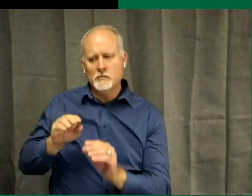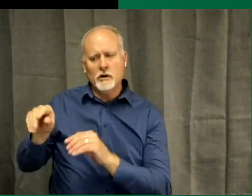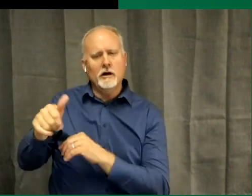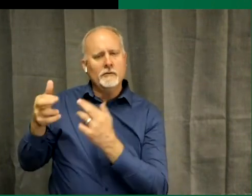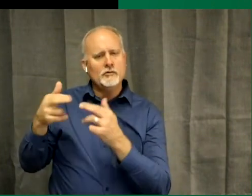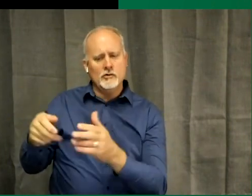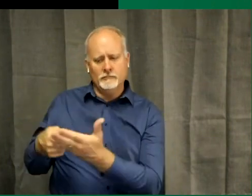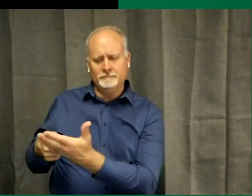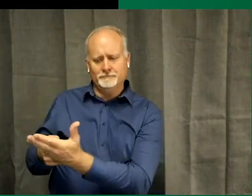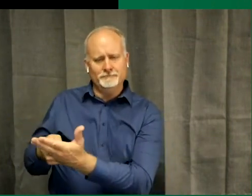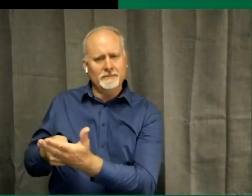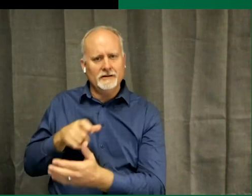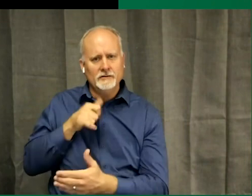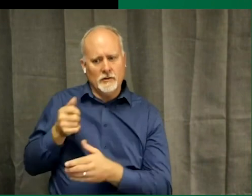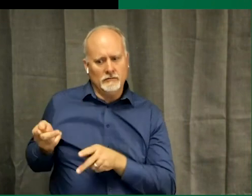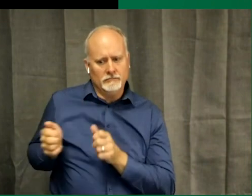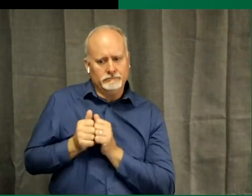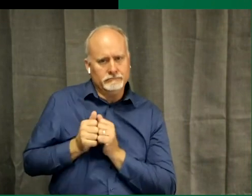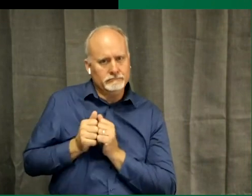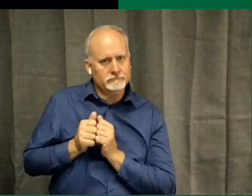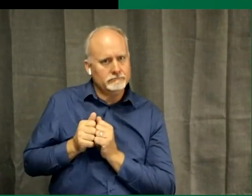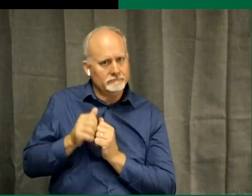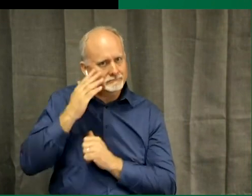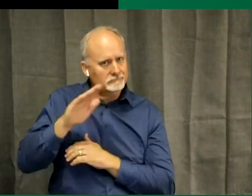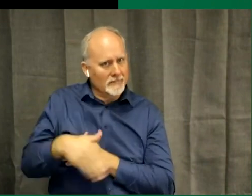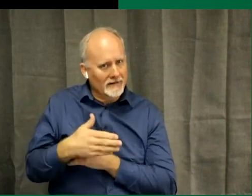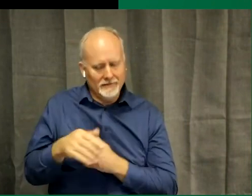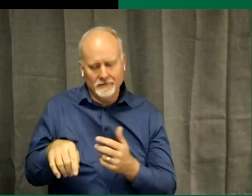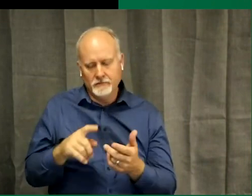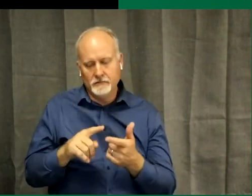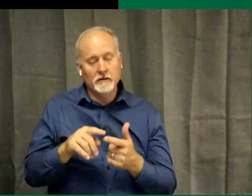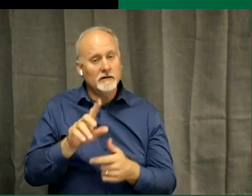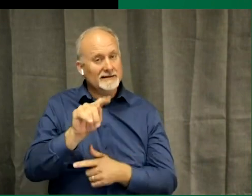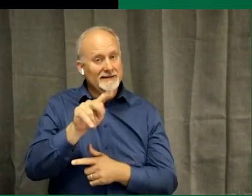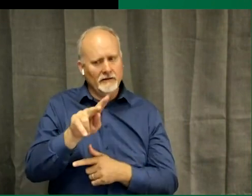near your bed at night or even as small as moving turning your tv off and not having electronics on